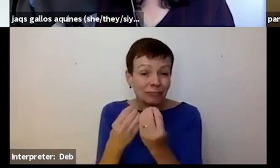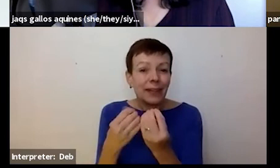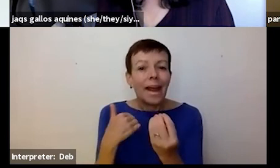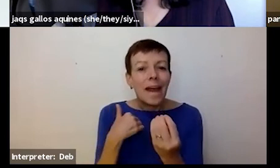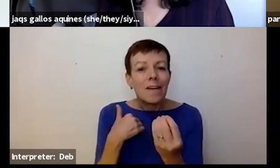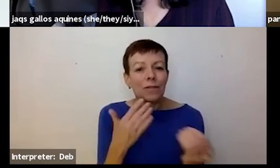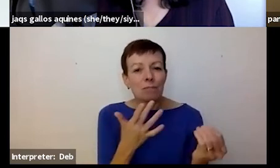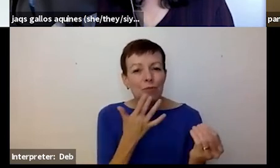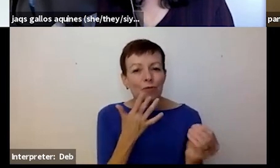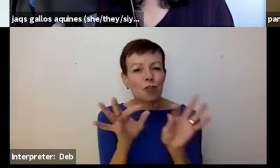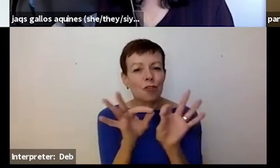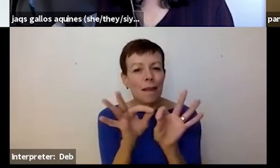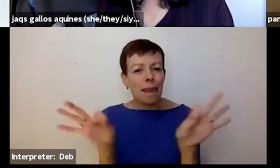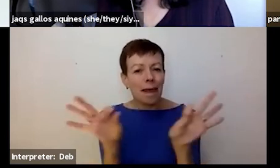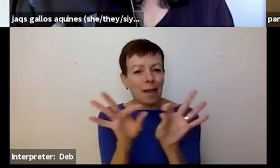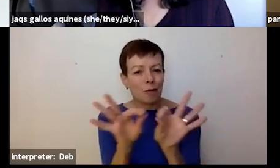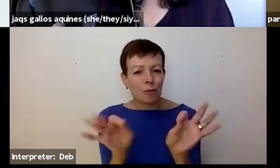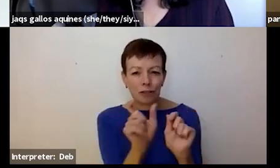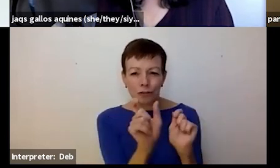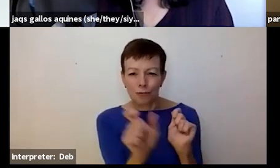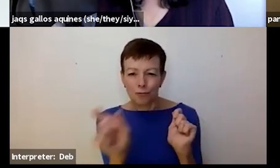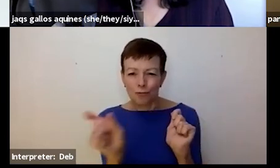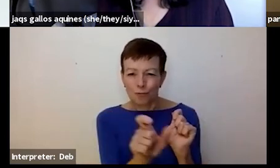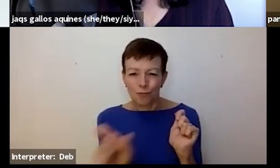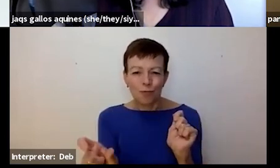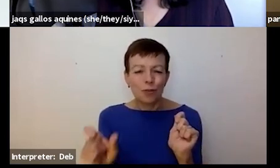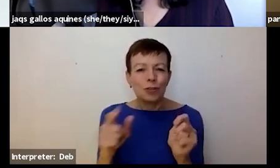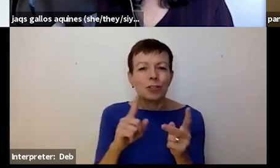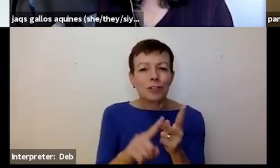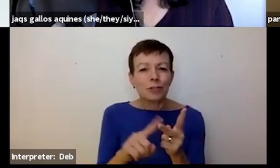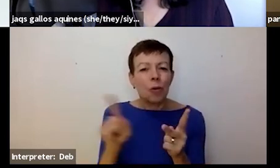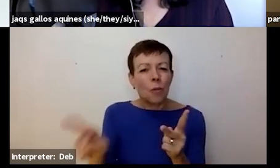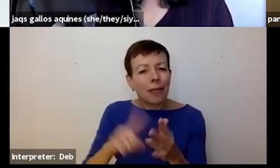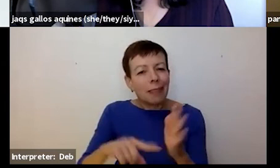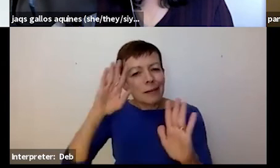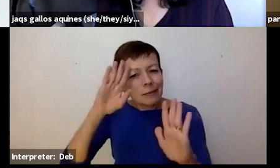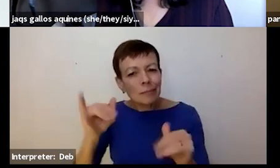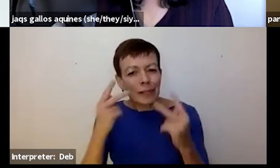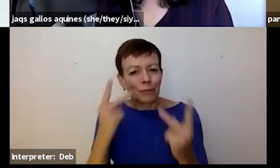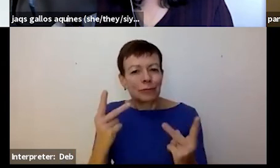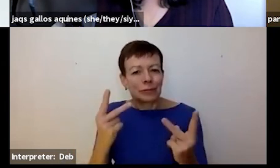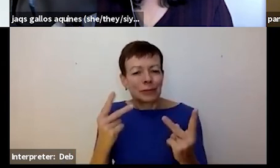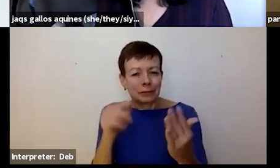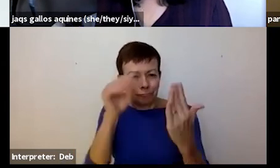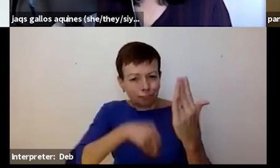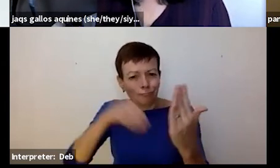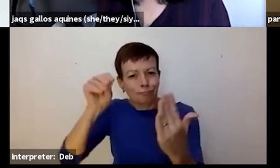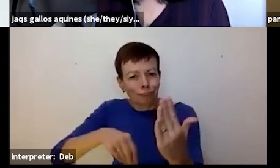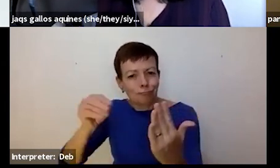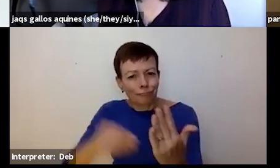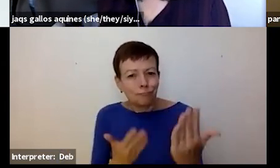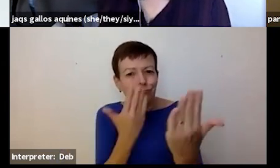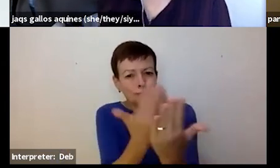want to see in a project, in a project proposal, but at the same time, working very closely with